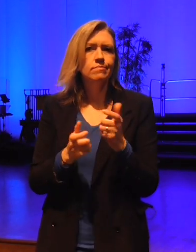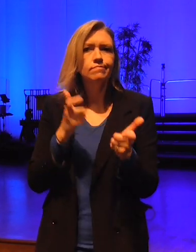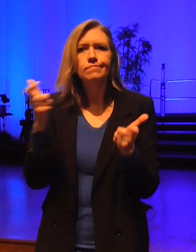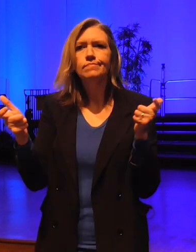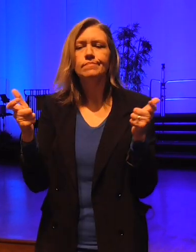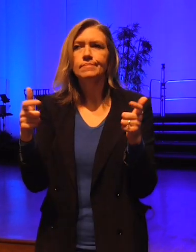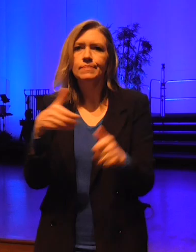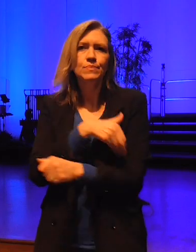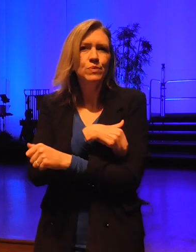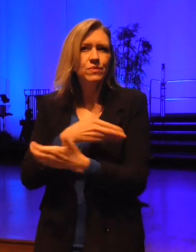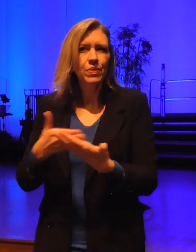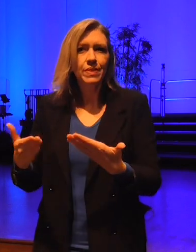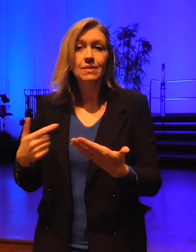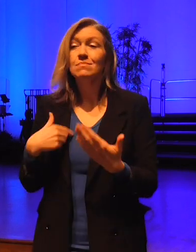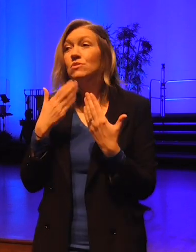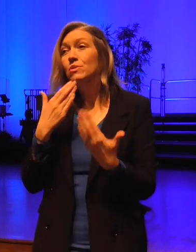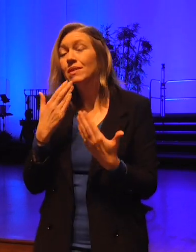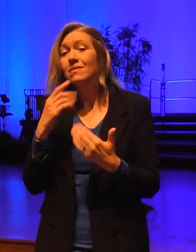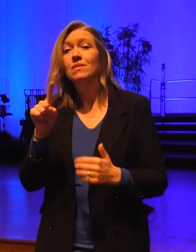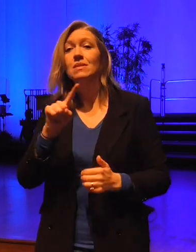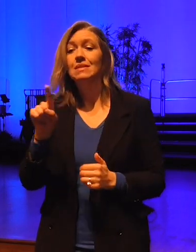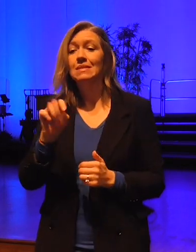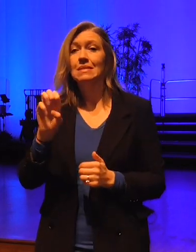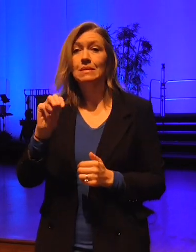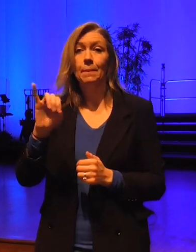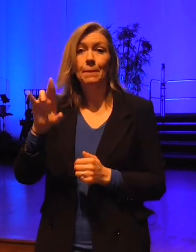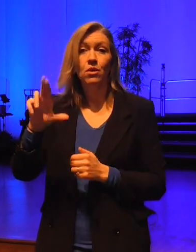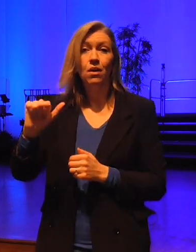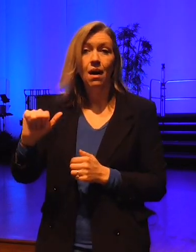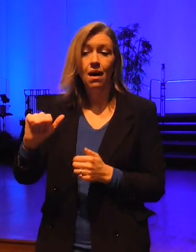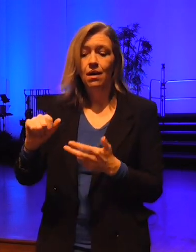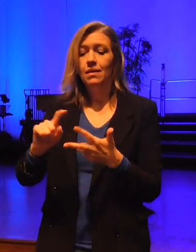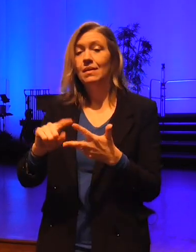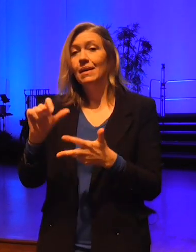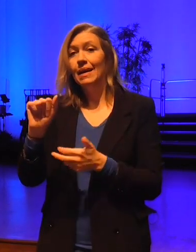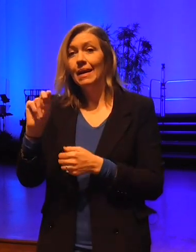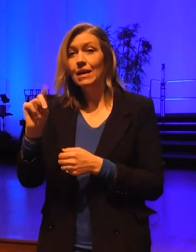to zamira and Andrew and Dodie and all these folks who created this incredible uh display